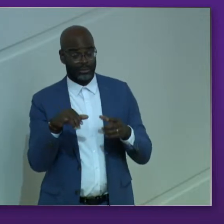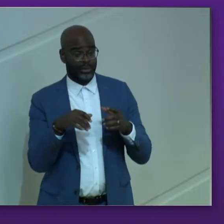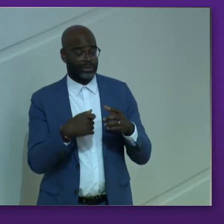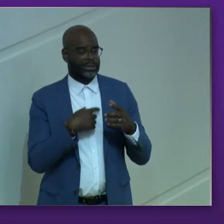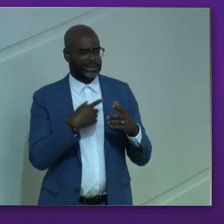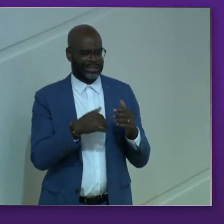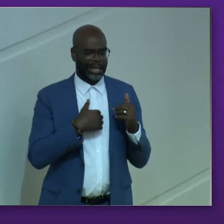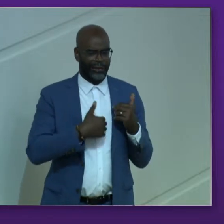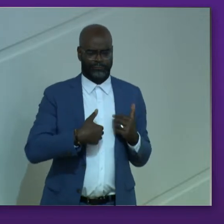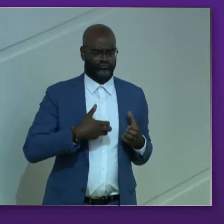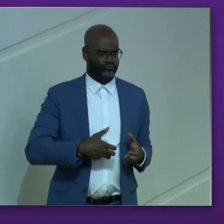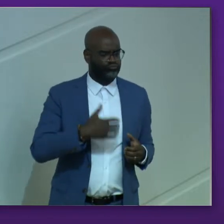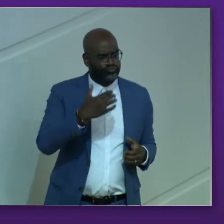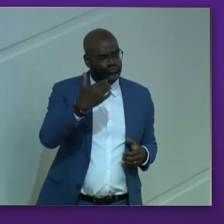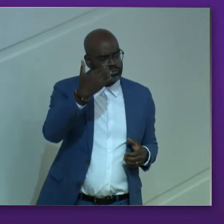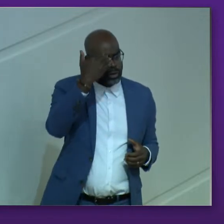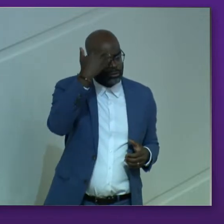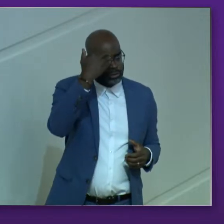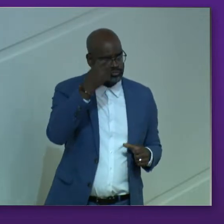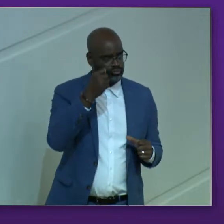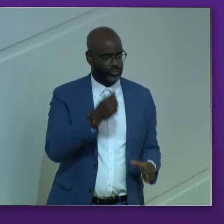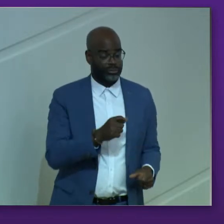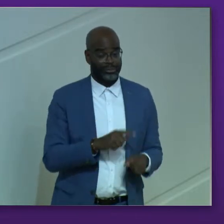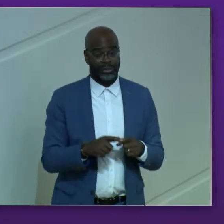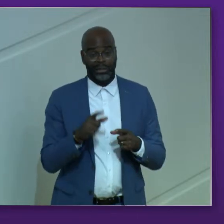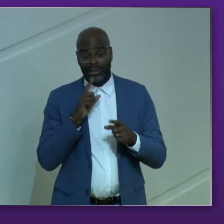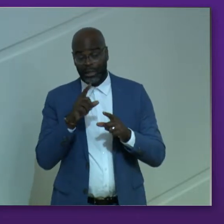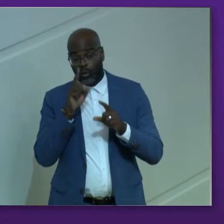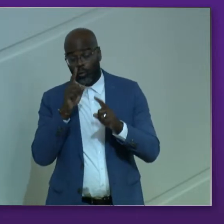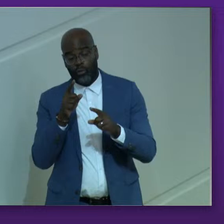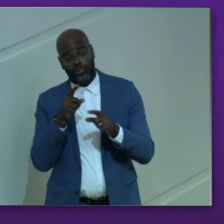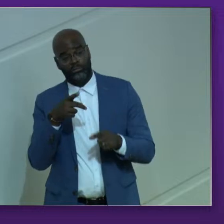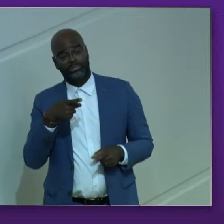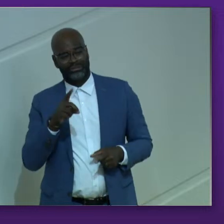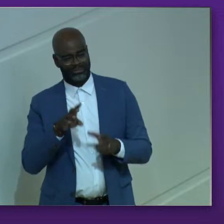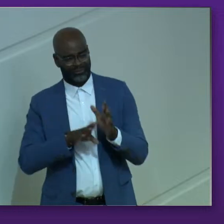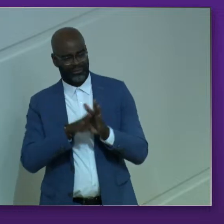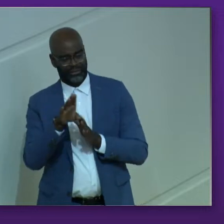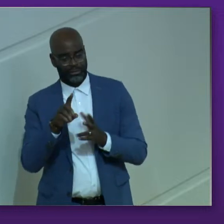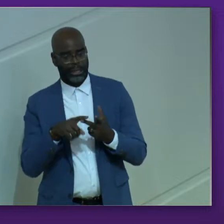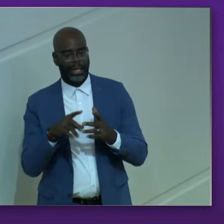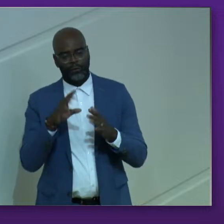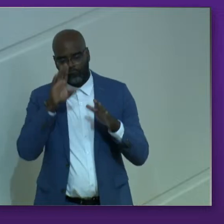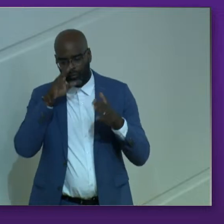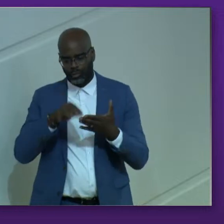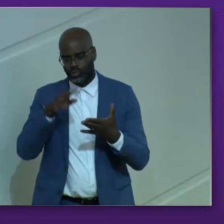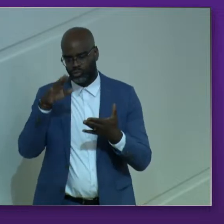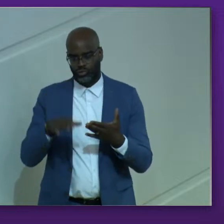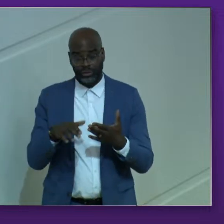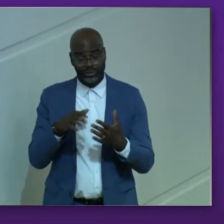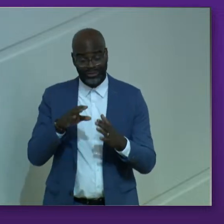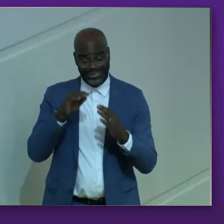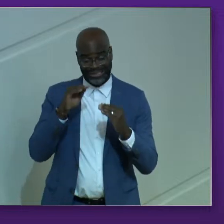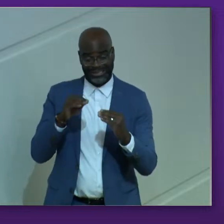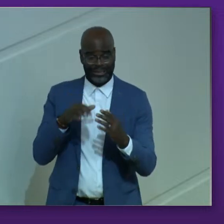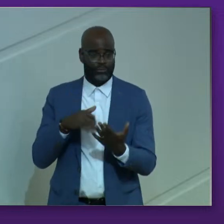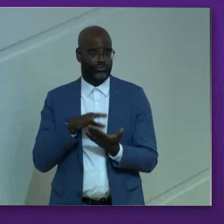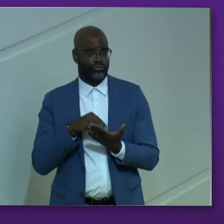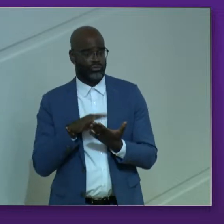IN THE DEPARTMENT OF SOCIOLOGY.